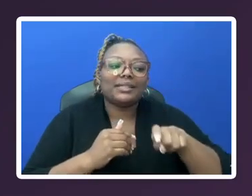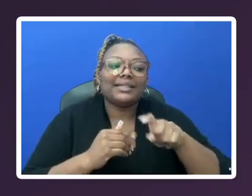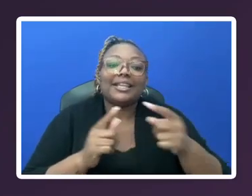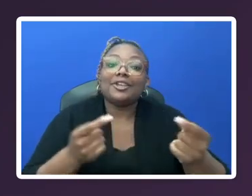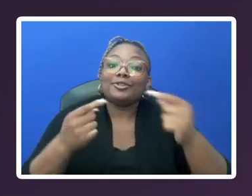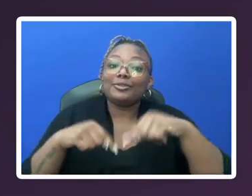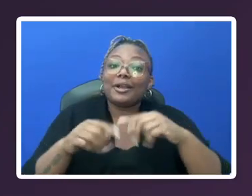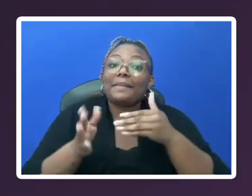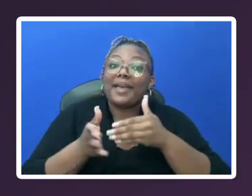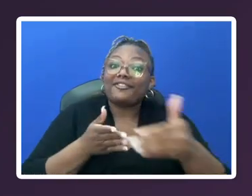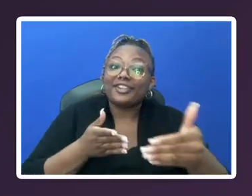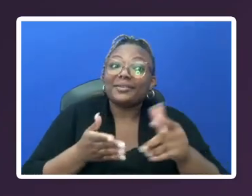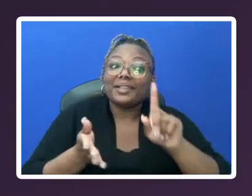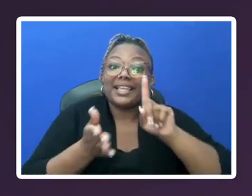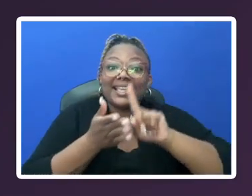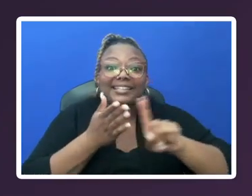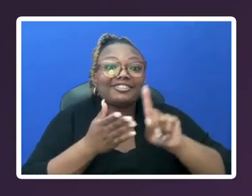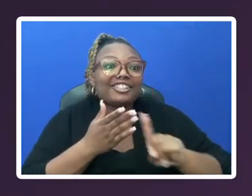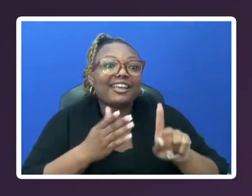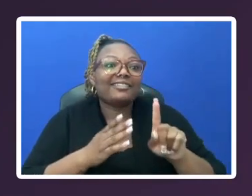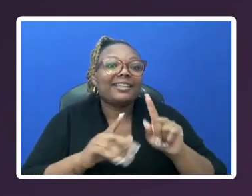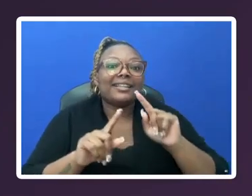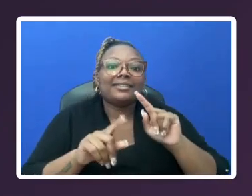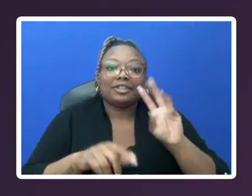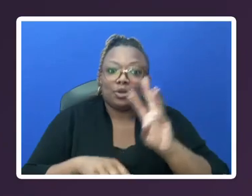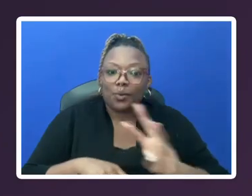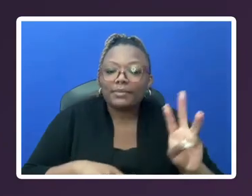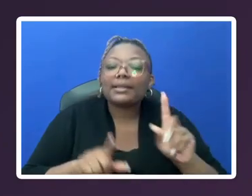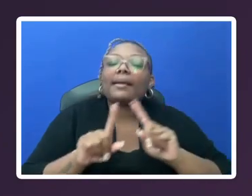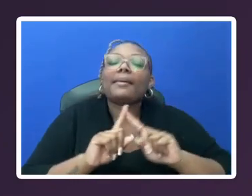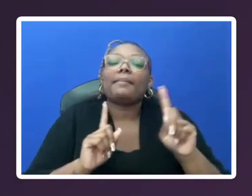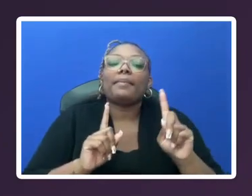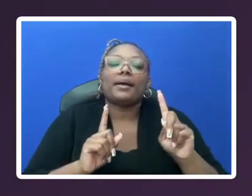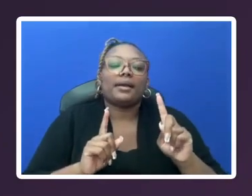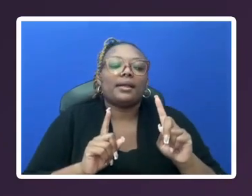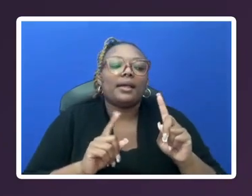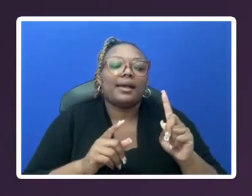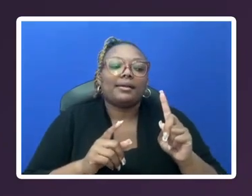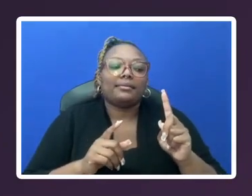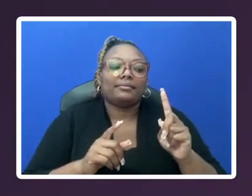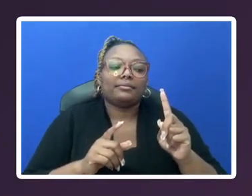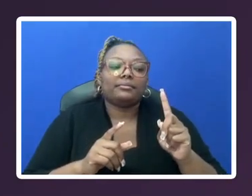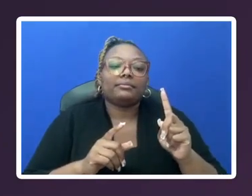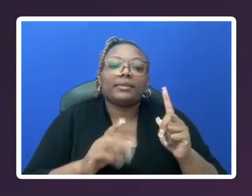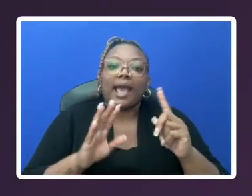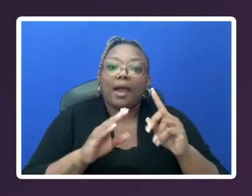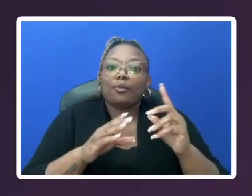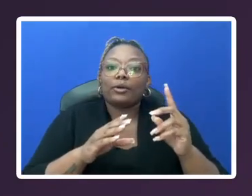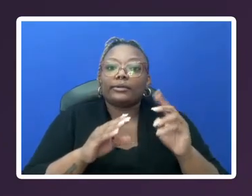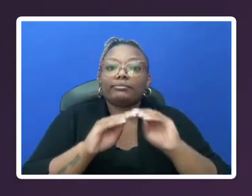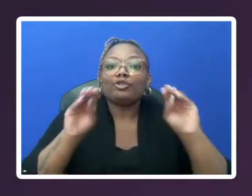out the different websites for our participating museums, but the ultimate goal is that student